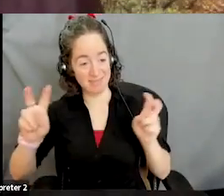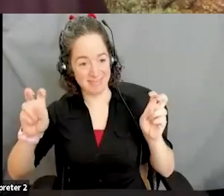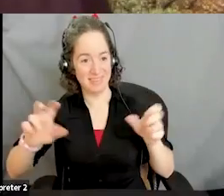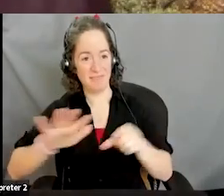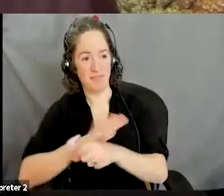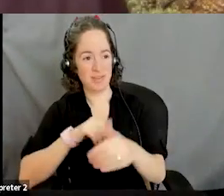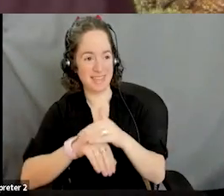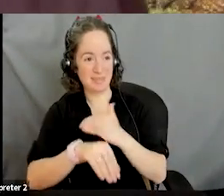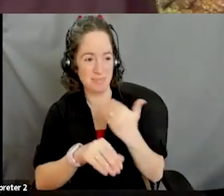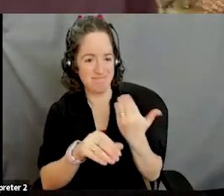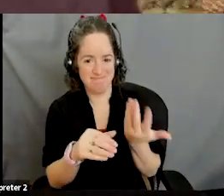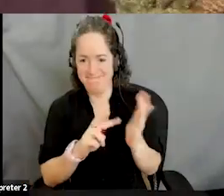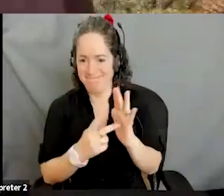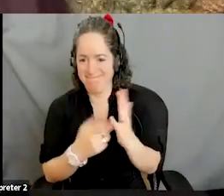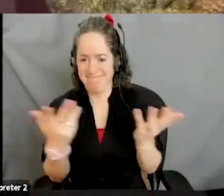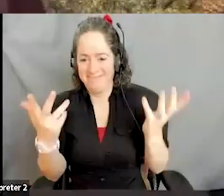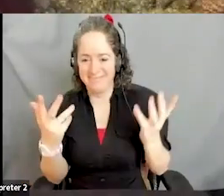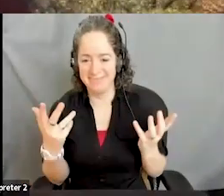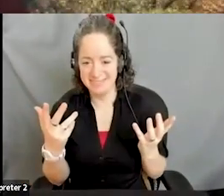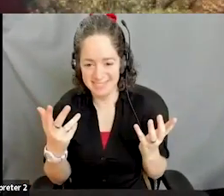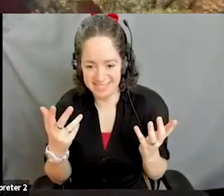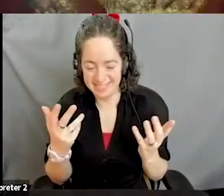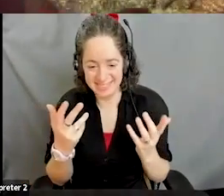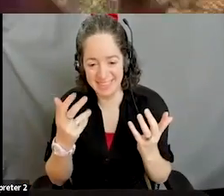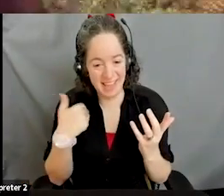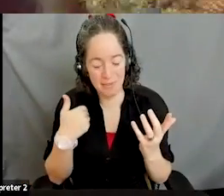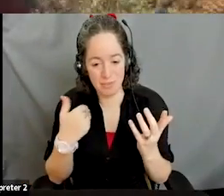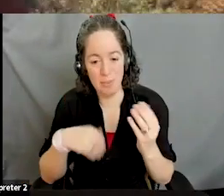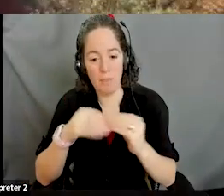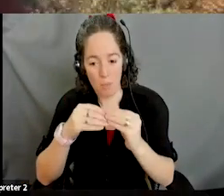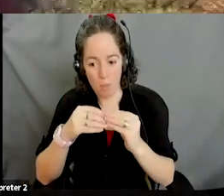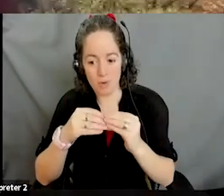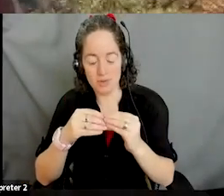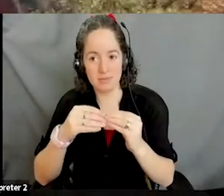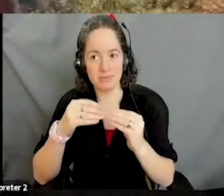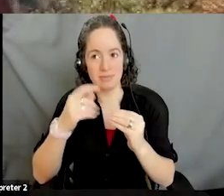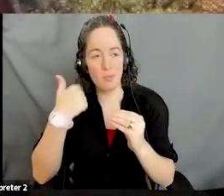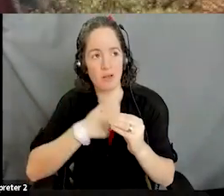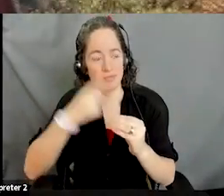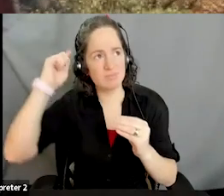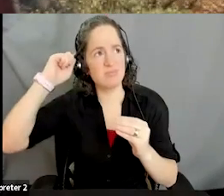didn't have a concept really of what it meant to be fully accessible, if there even is such a thing.